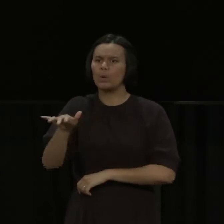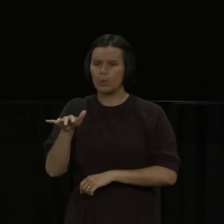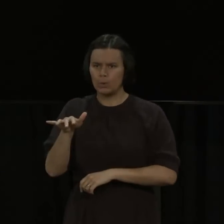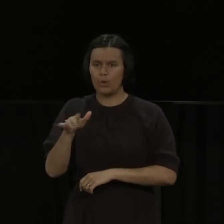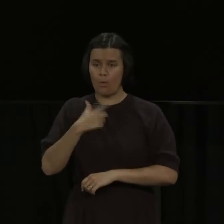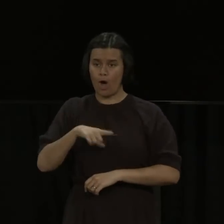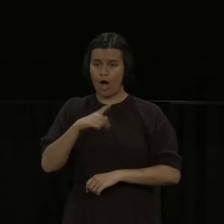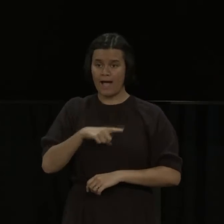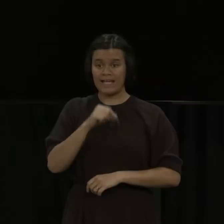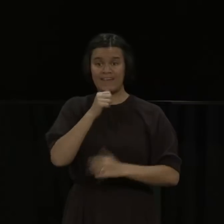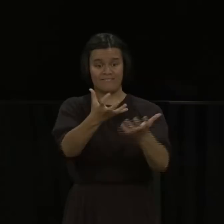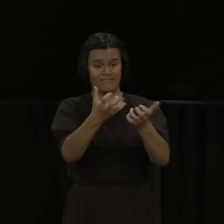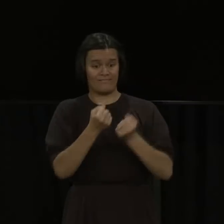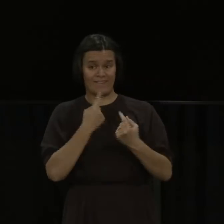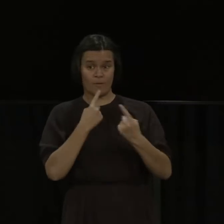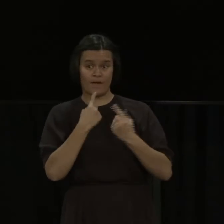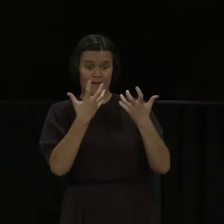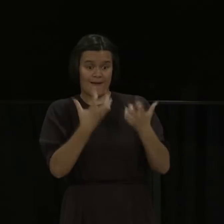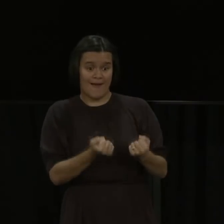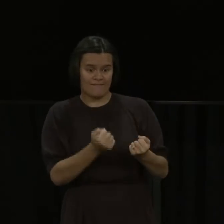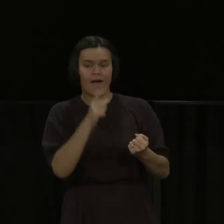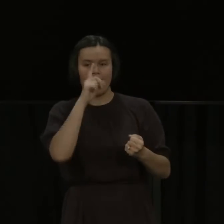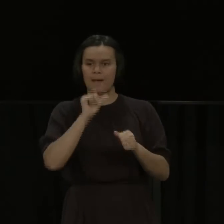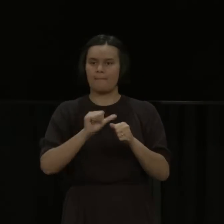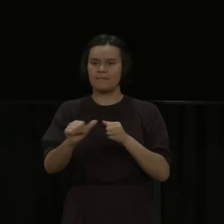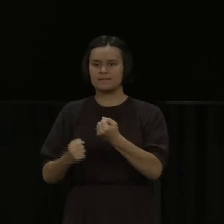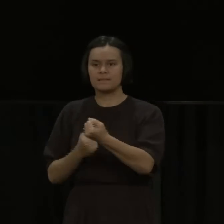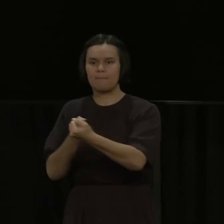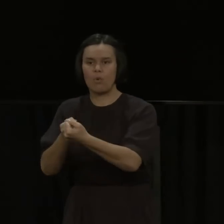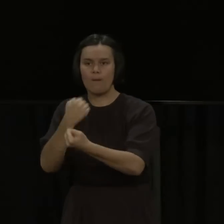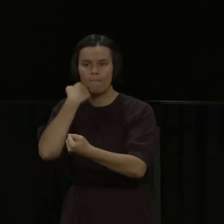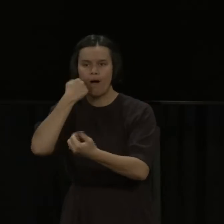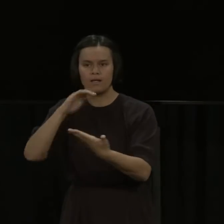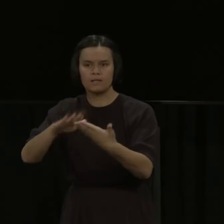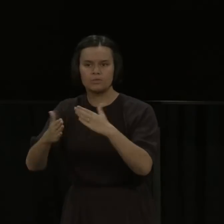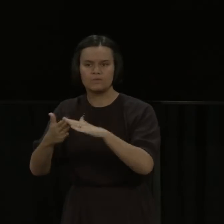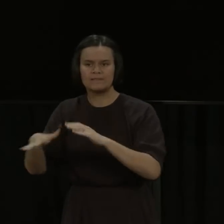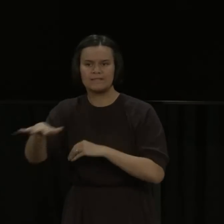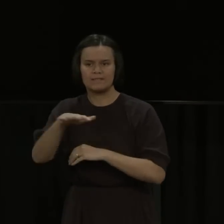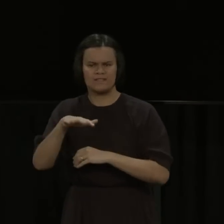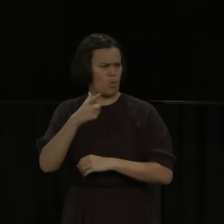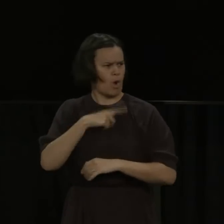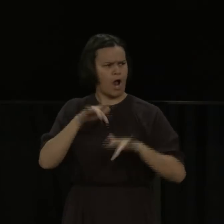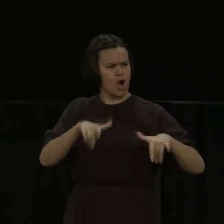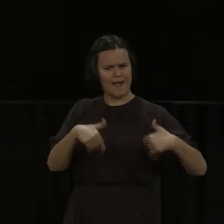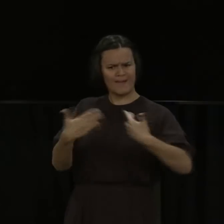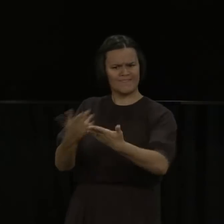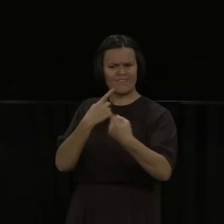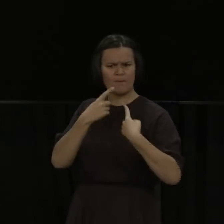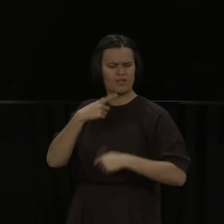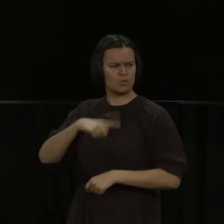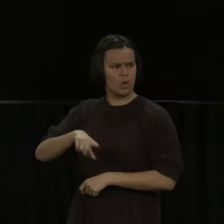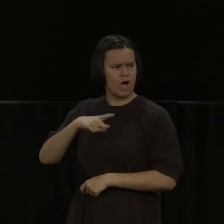With regard to what the minister said before that Maori are there to support Maori and